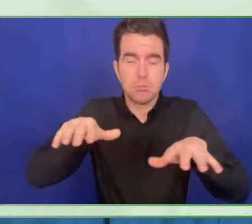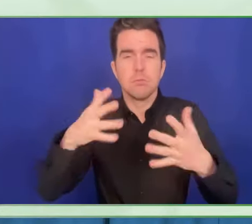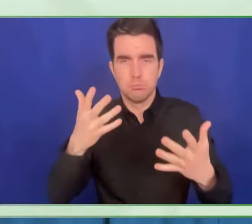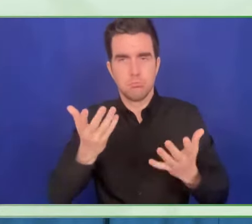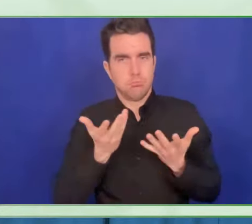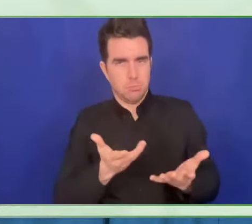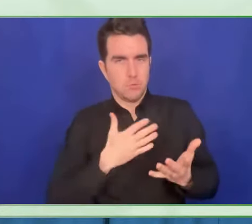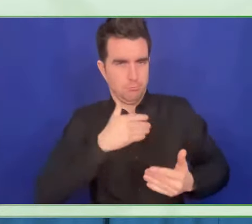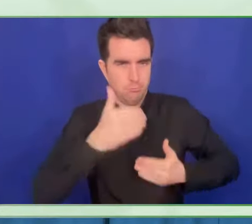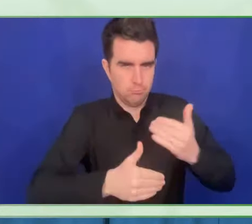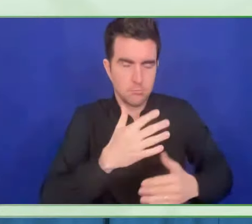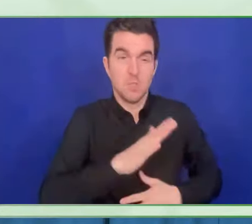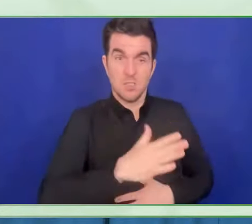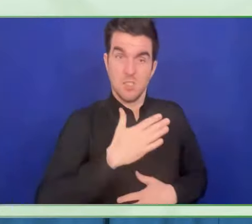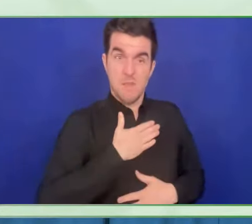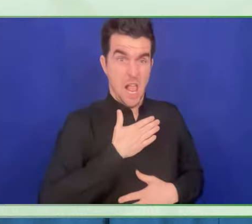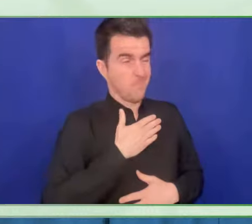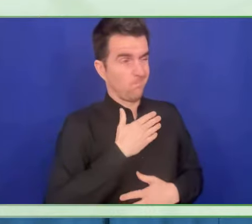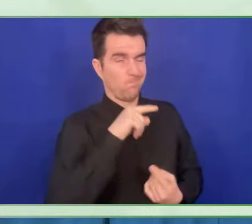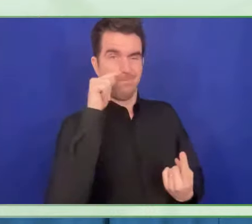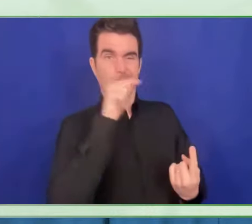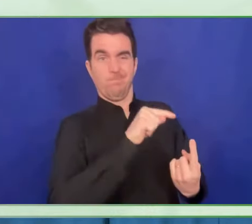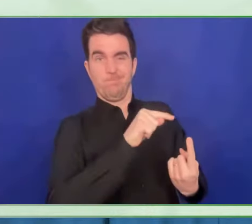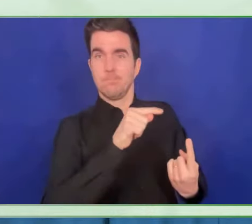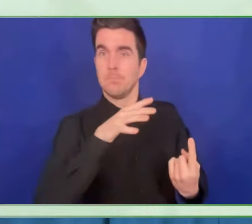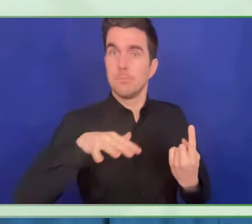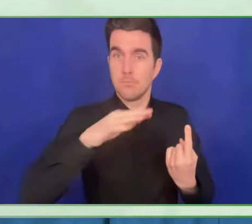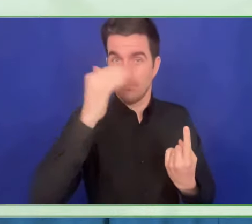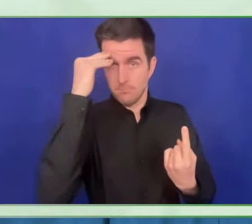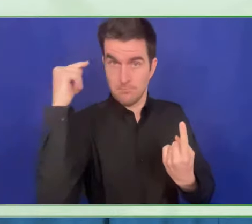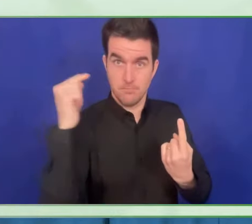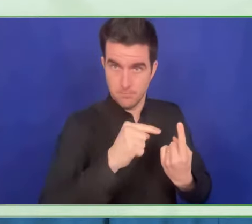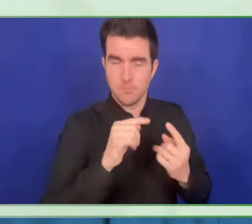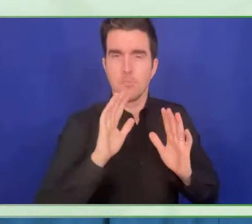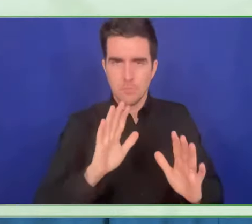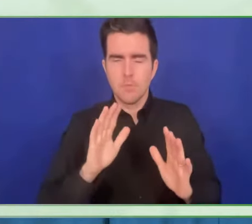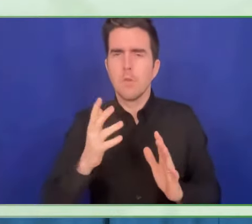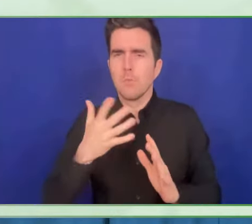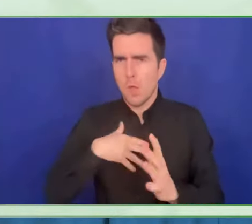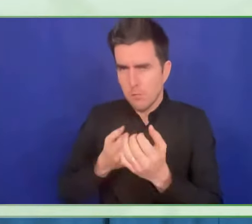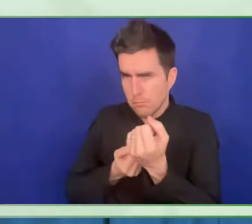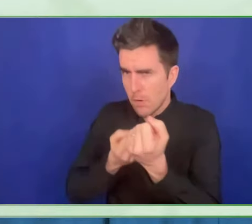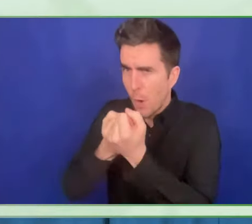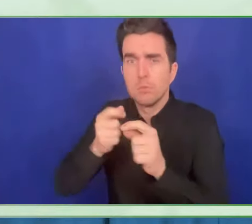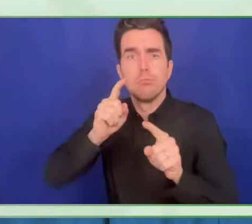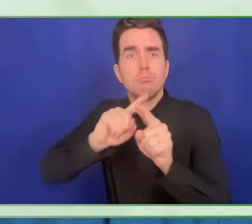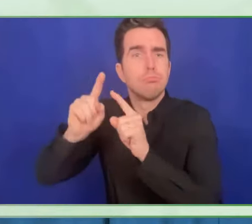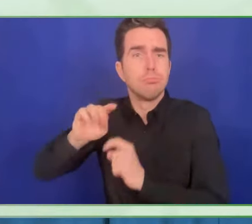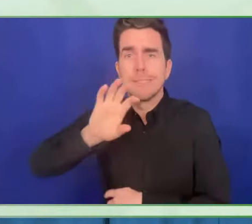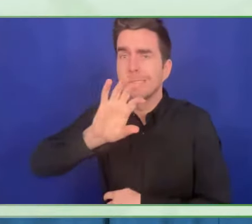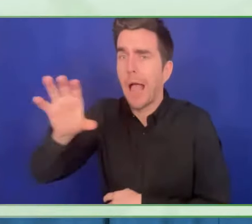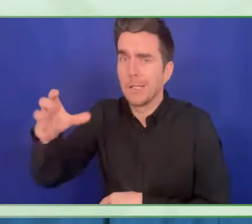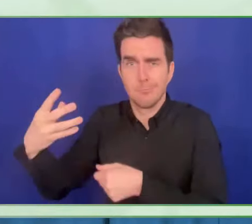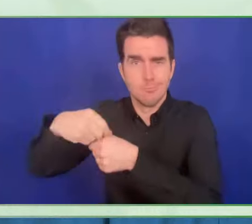those laws and policies become a reality. The fourth one is about guidance on independent living, a lot has